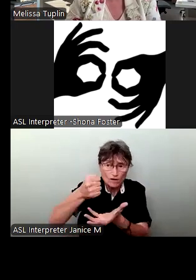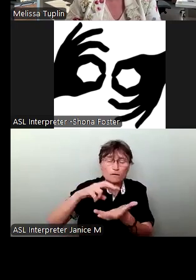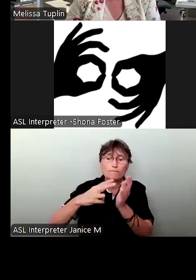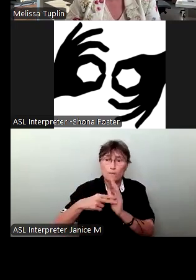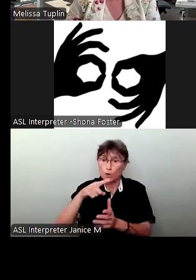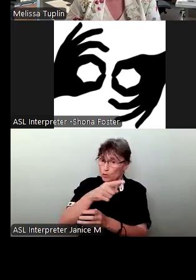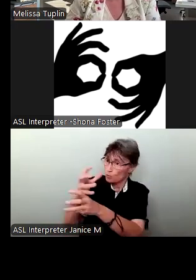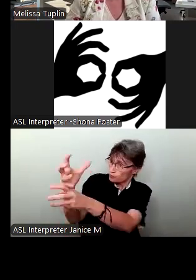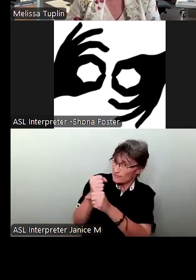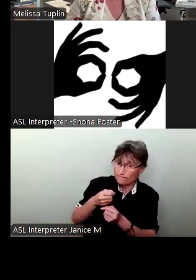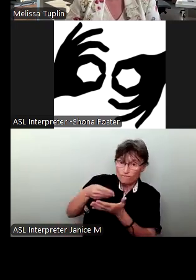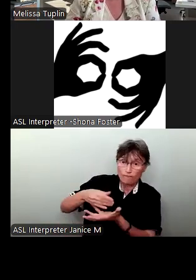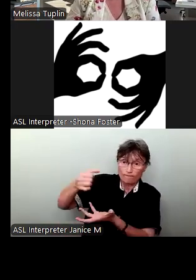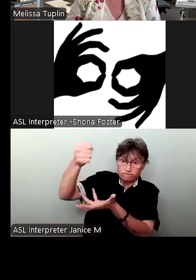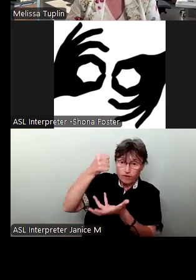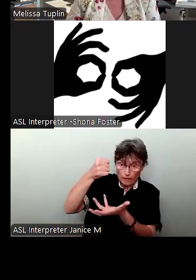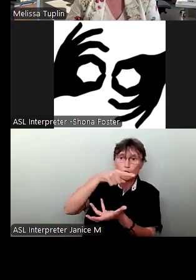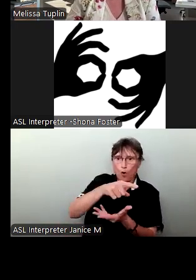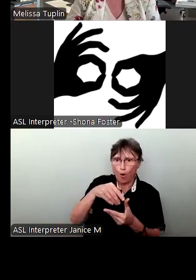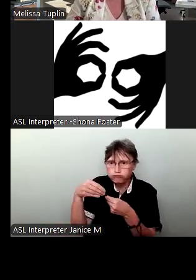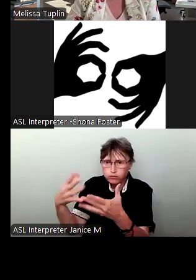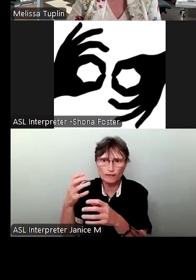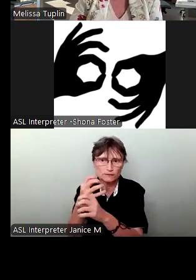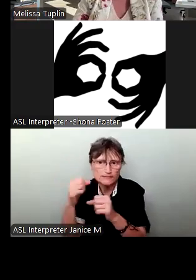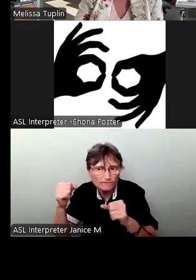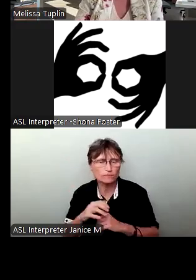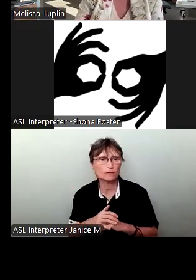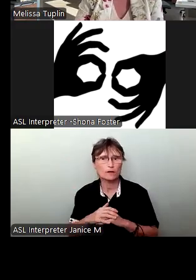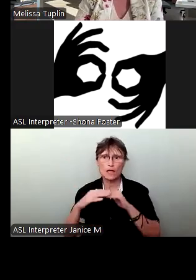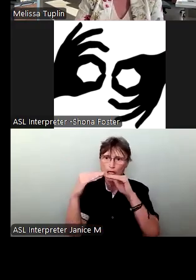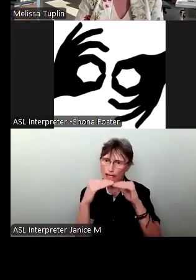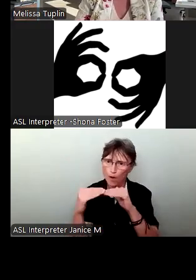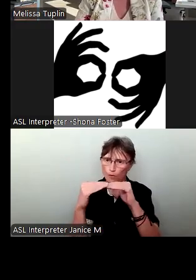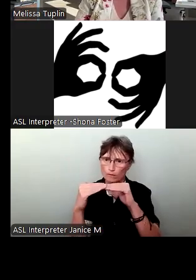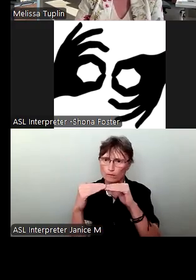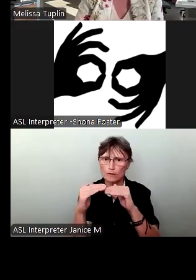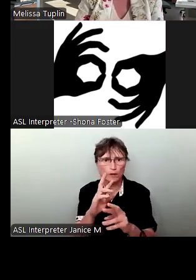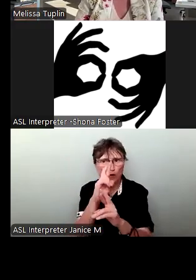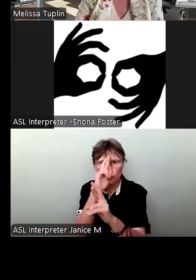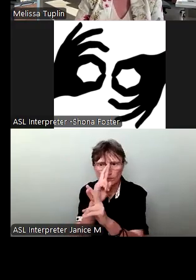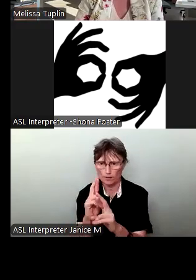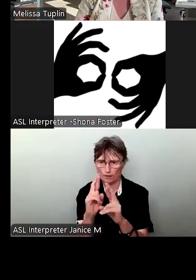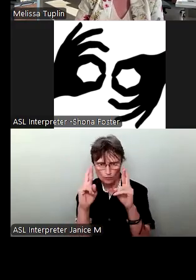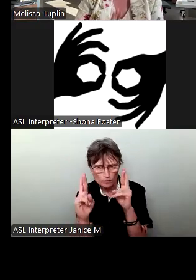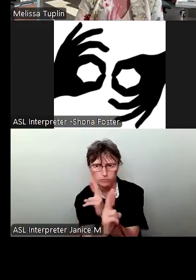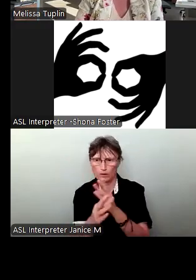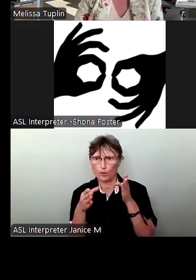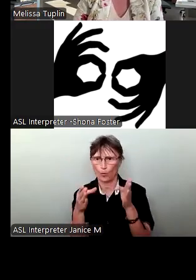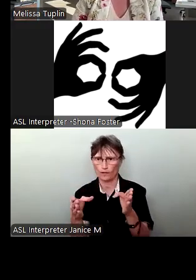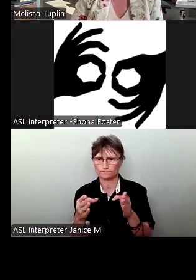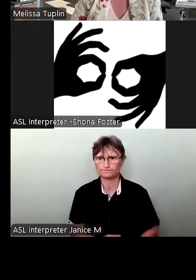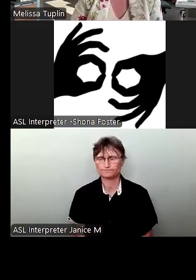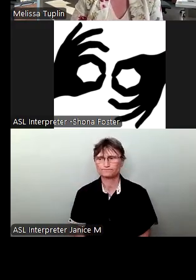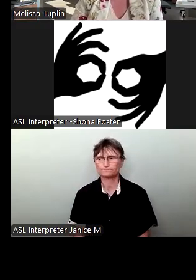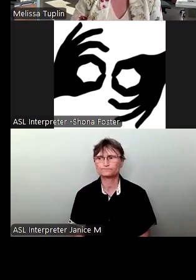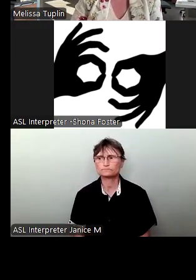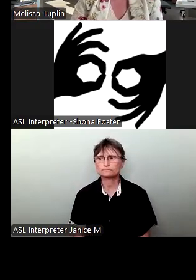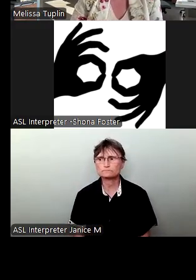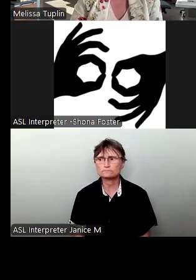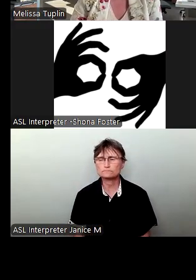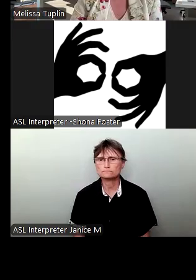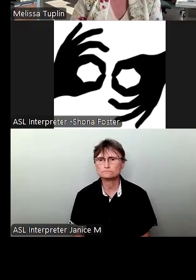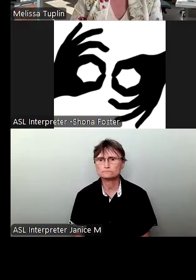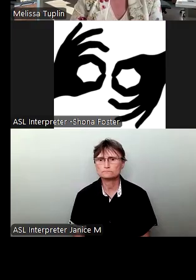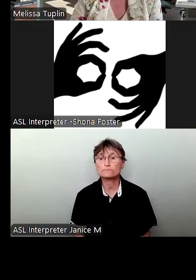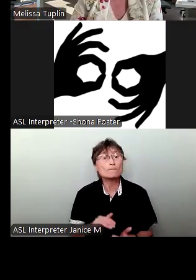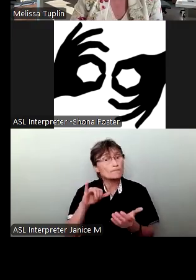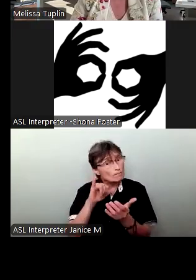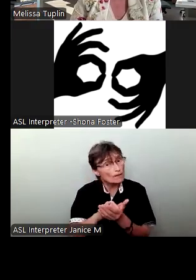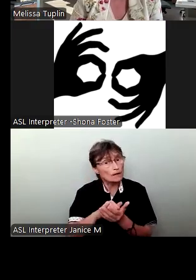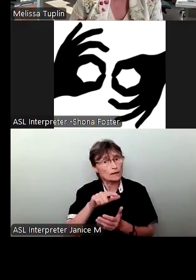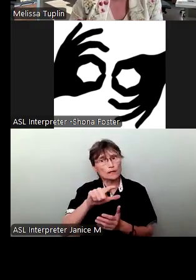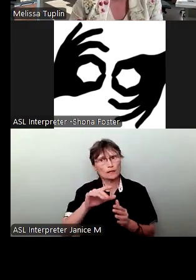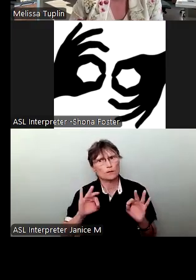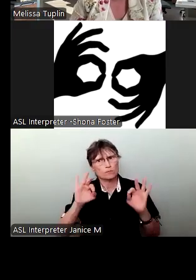with people in safe, equitable, respectful ways. So again, this is an area to be specific.